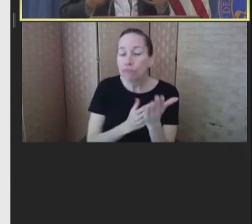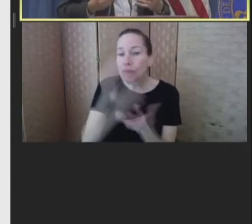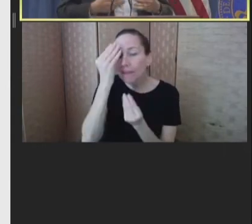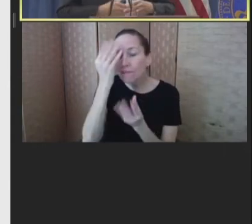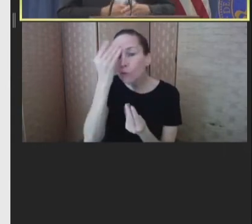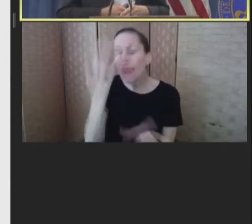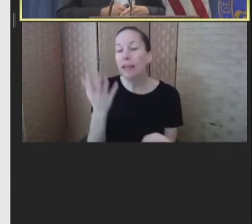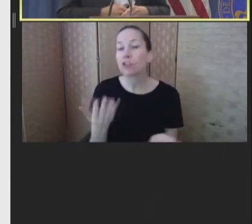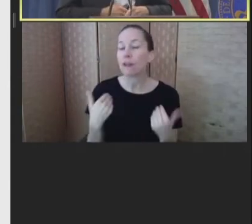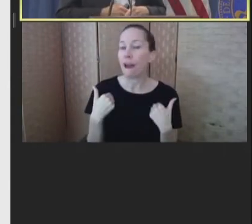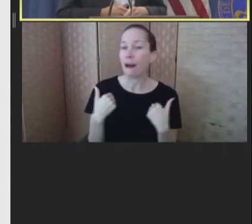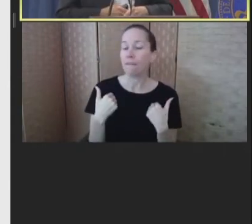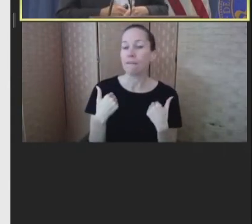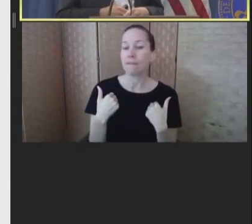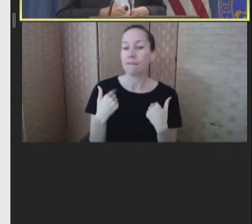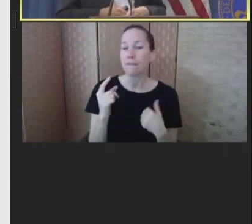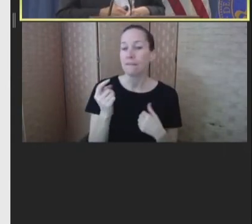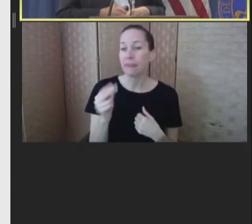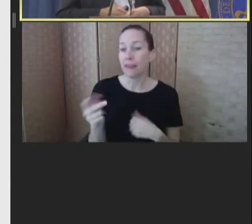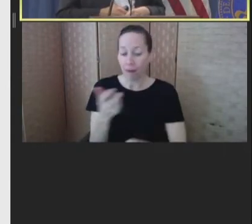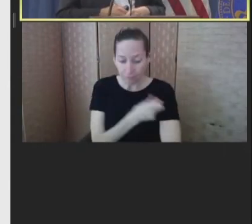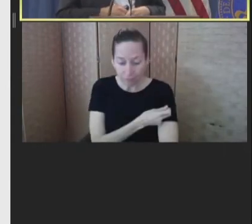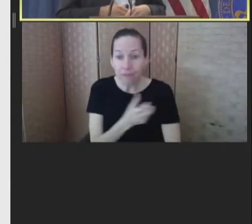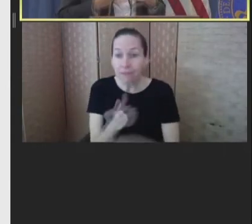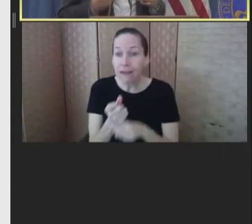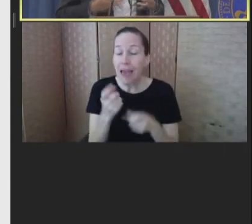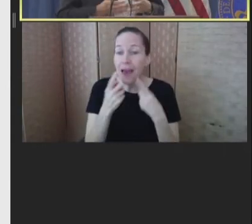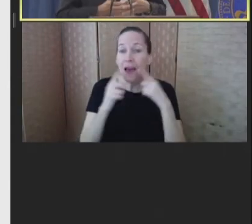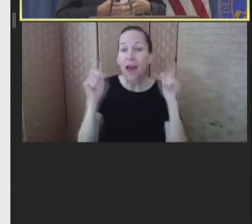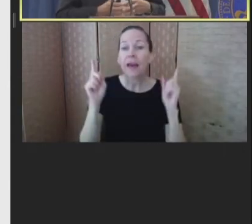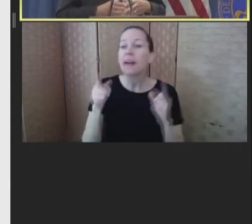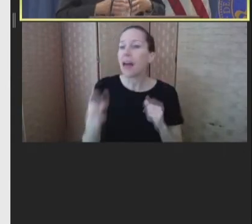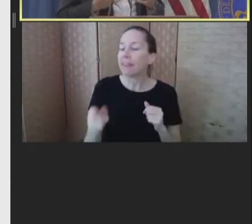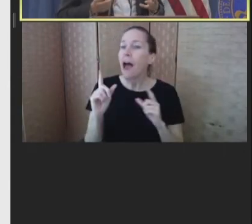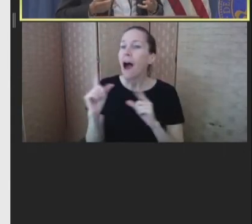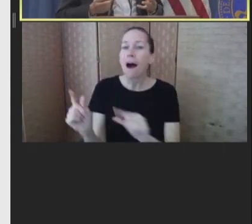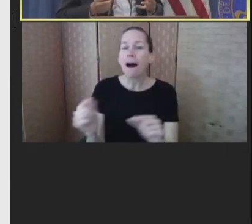become mouthpieces of the messaging itself. So that's an example of how, in West Marin,